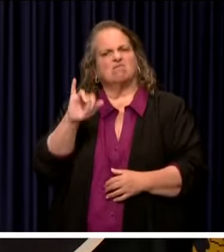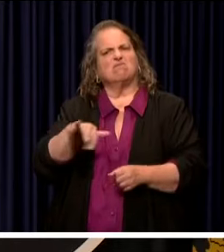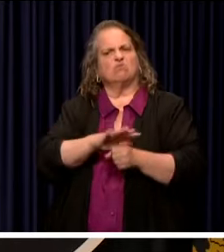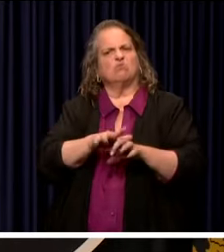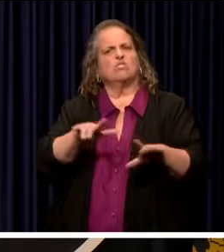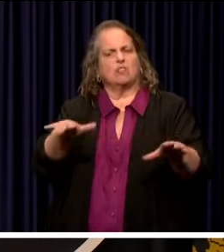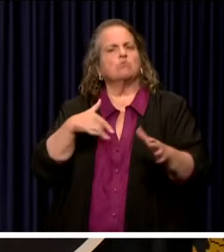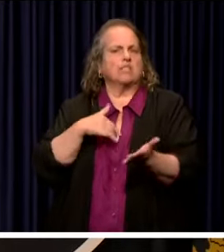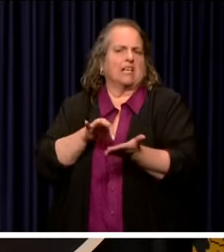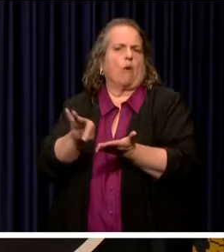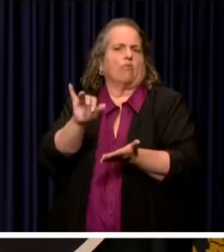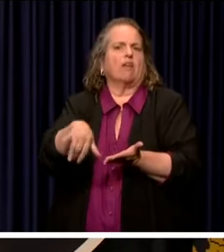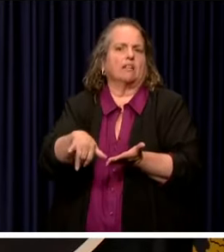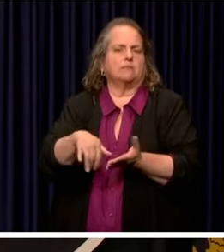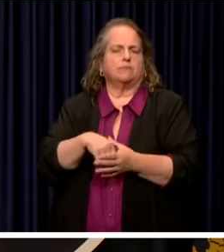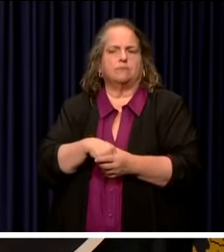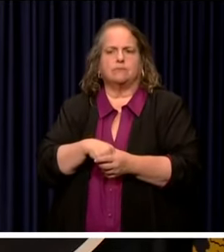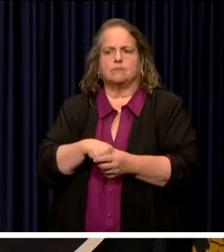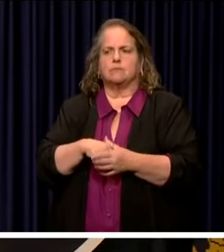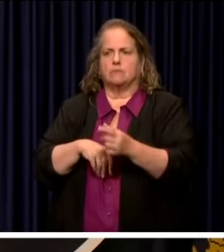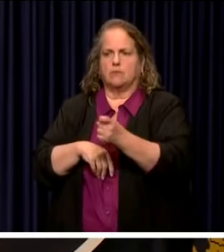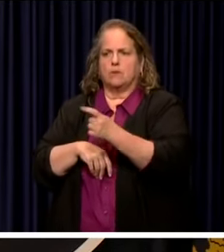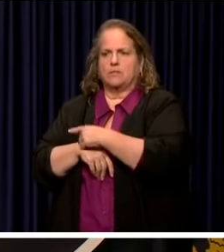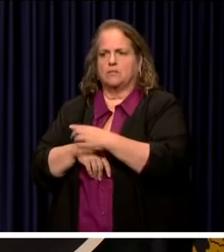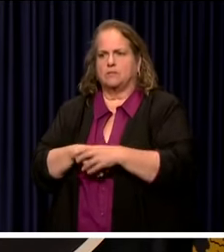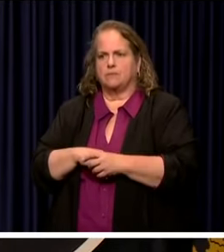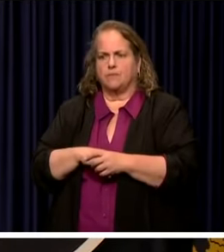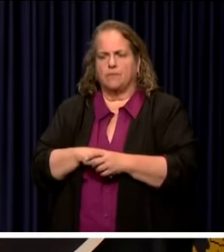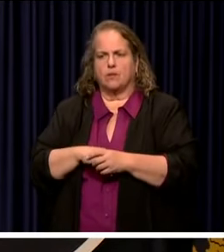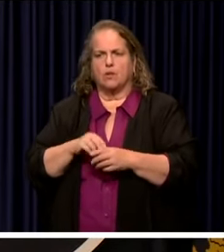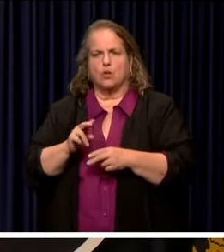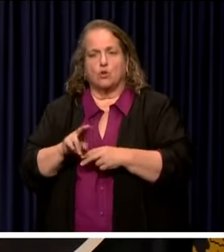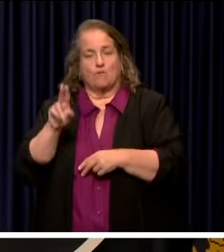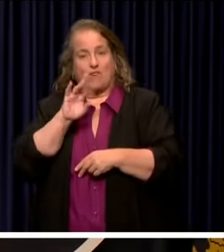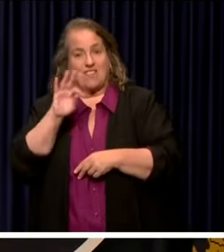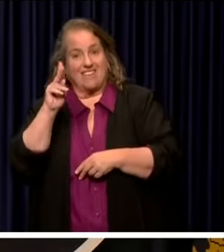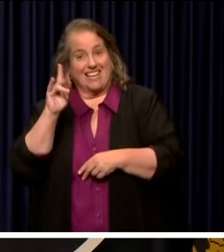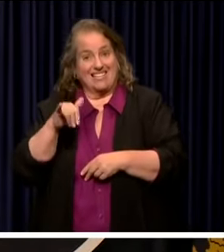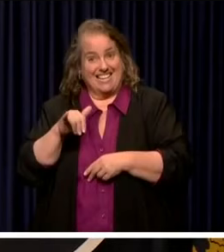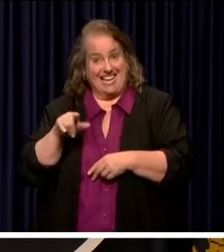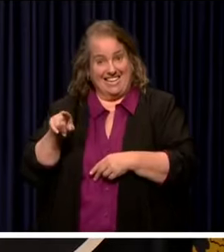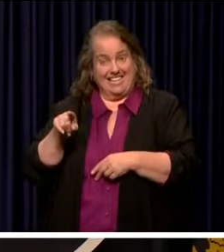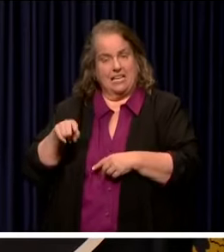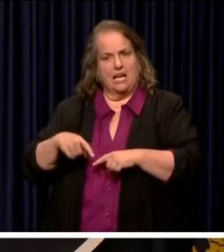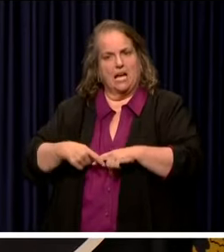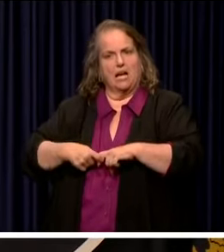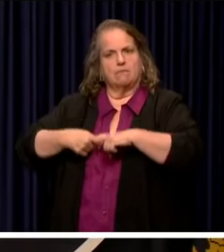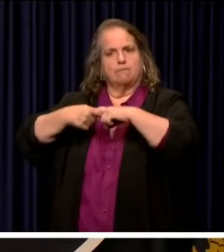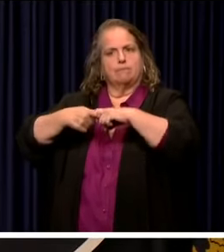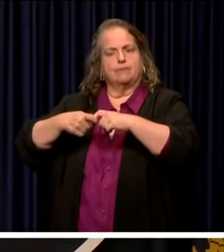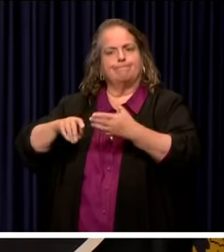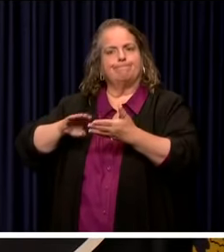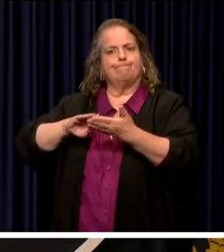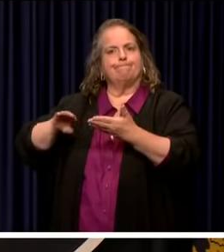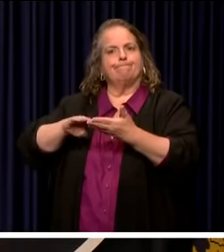THEN YOU'RE GOING TO LOSE A HUGE AMOUNT OF REVENUE. EVERY SINGLE STATE AND EVERY